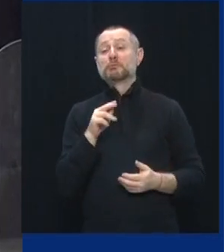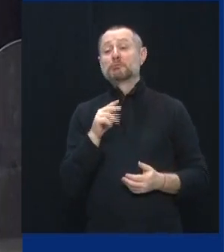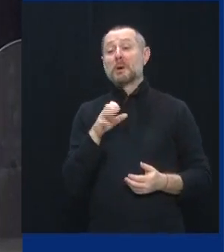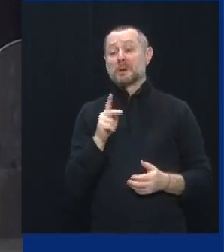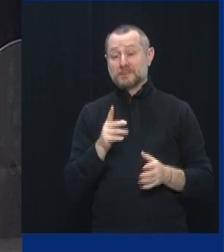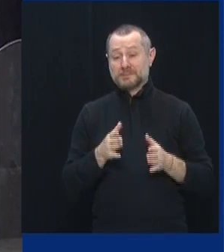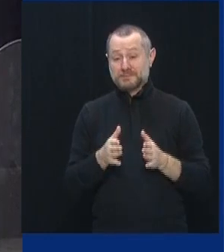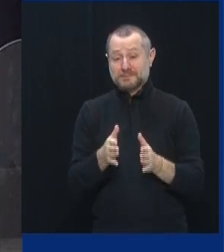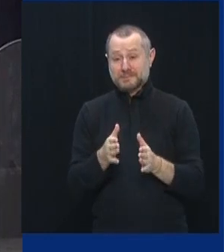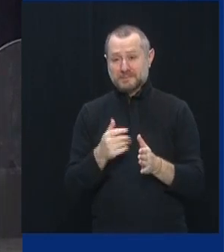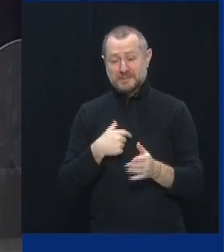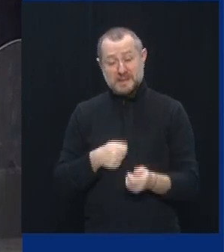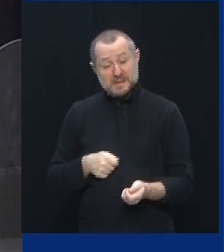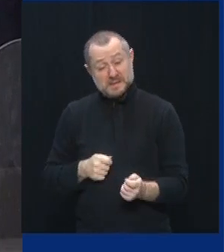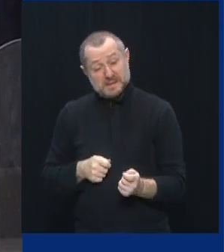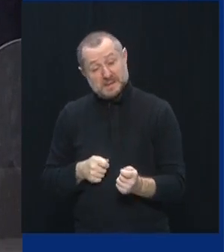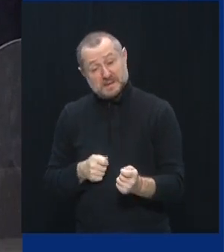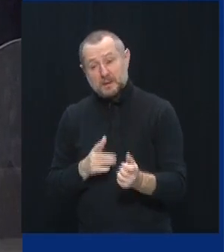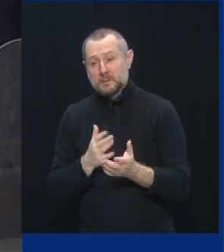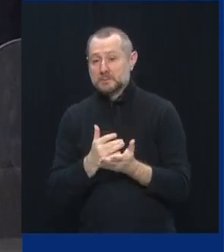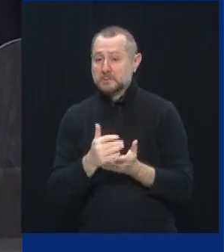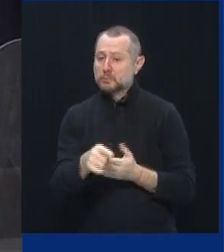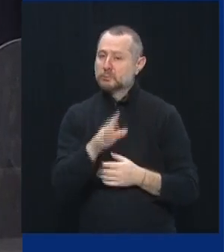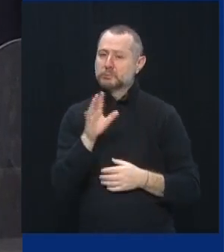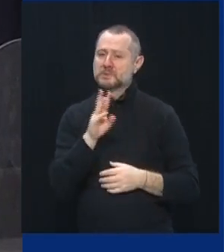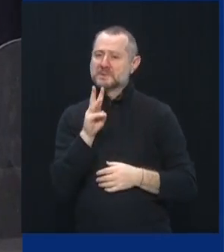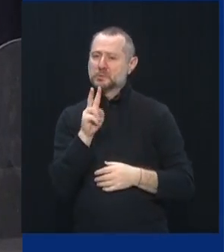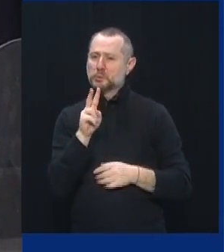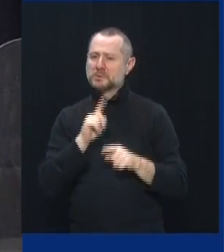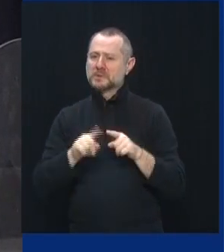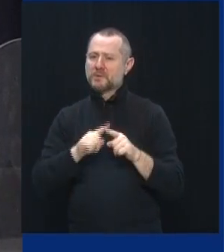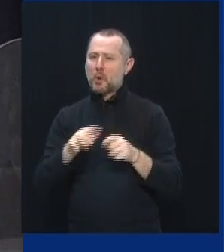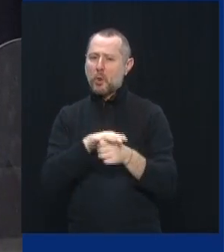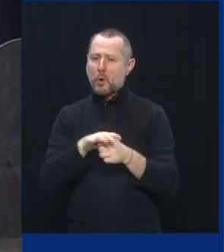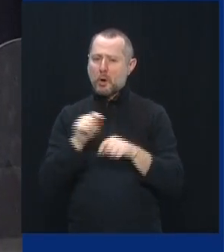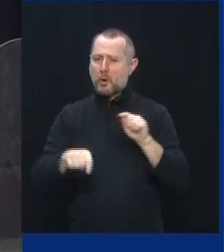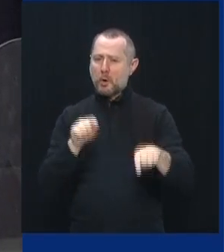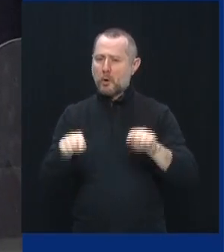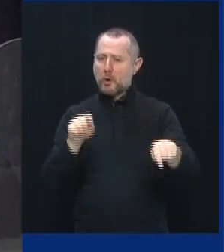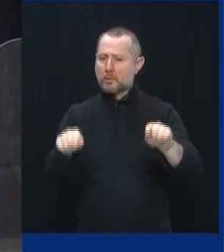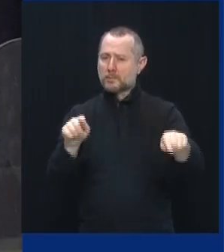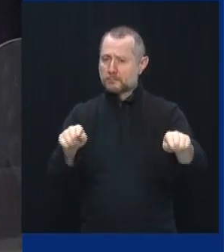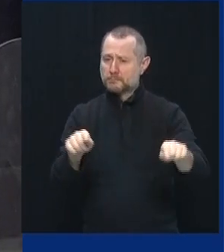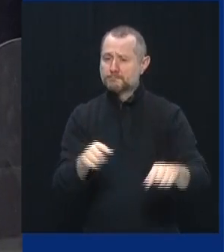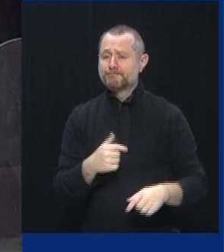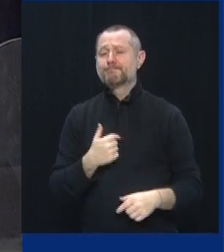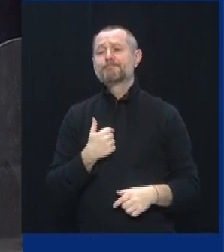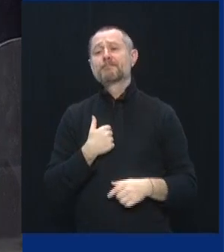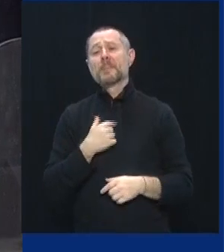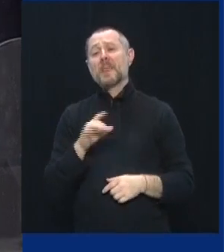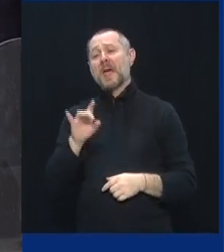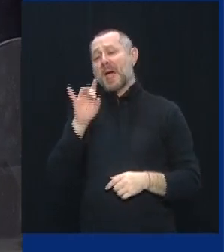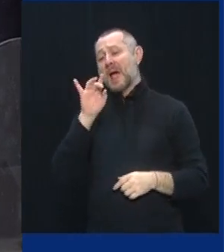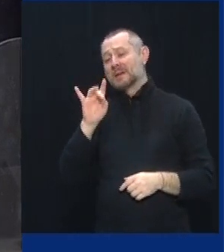CLEARING ICE ON THE THIRD RAIL, RESPONDED TO 52 MALSWITCH FUNCTIONS. MAINTENANCE OF WAY DUG OUT THE TRACKS AT 68 LOCATIONS WHERE